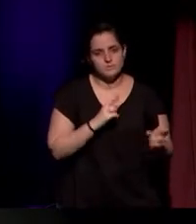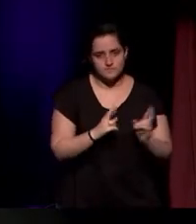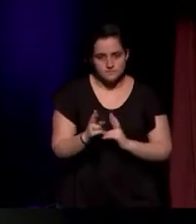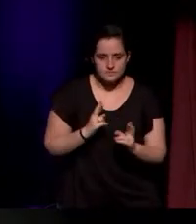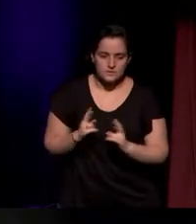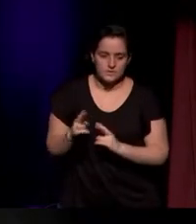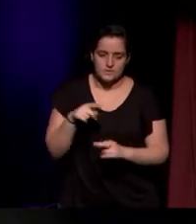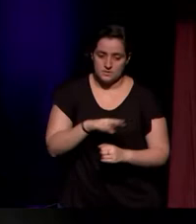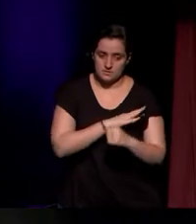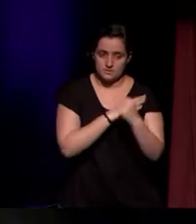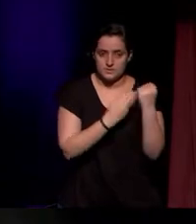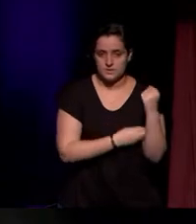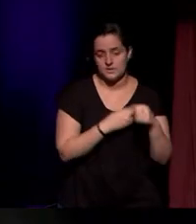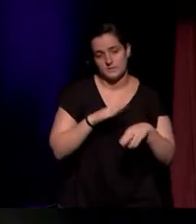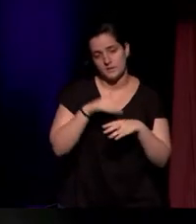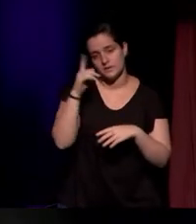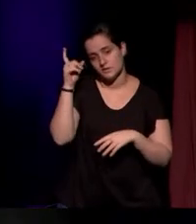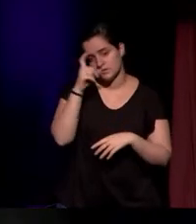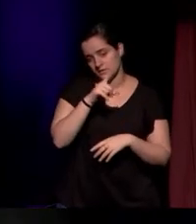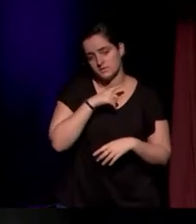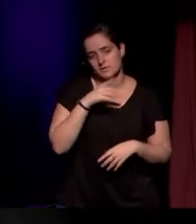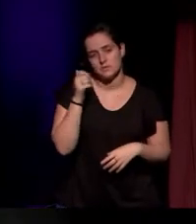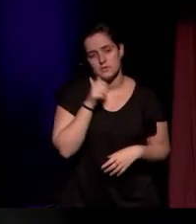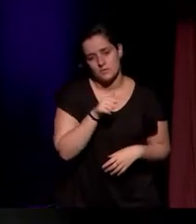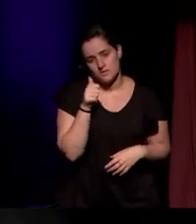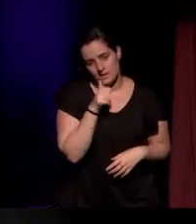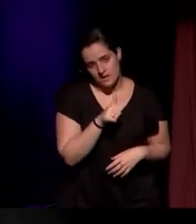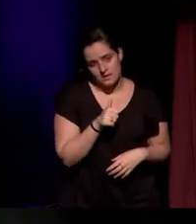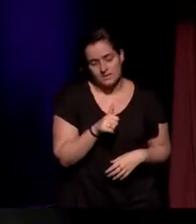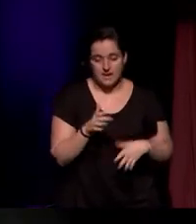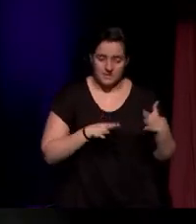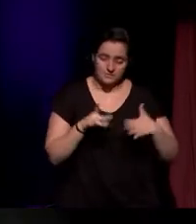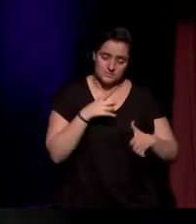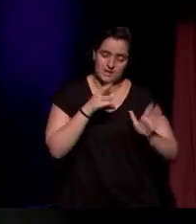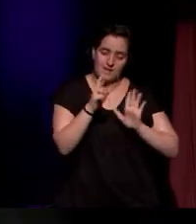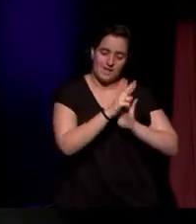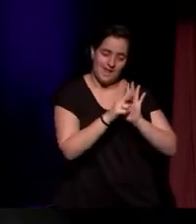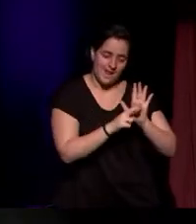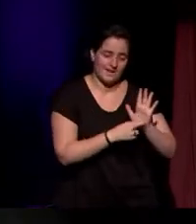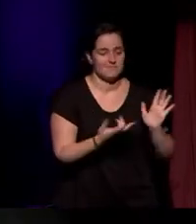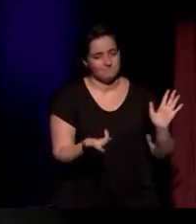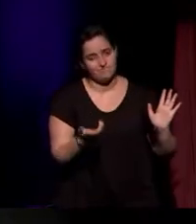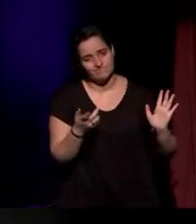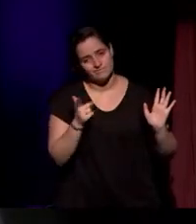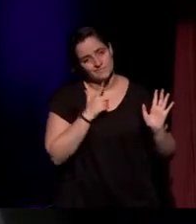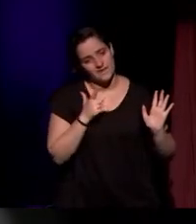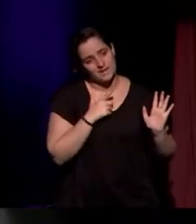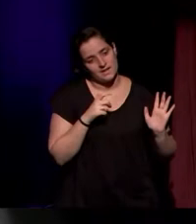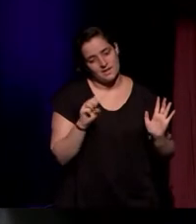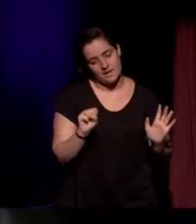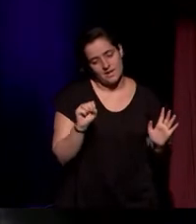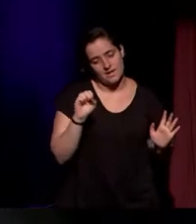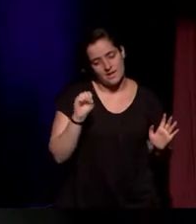and it is harder to have a woman, although there are rules of SADC, and therefore of Southern Africa,